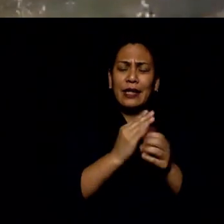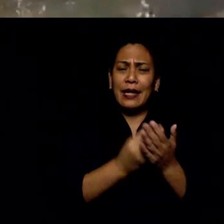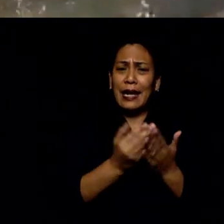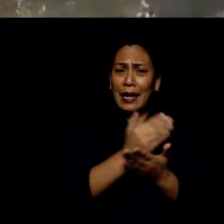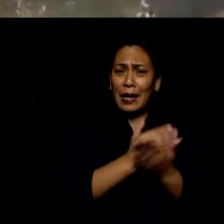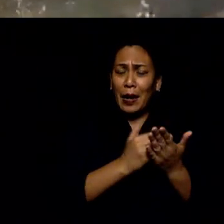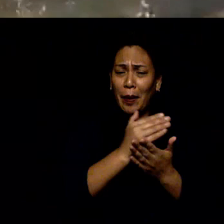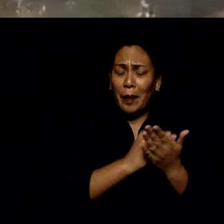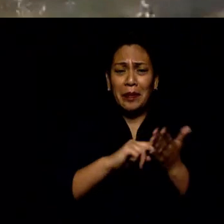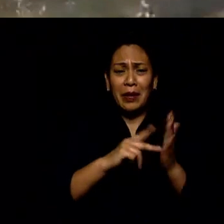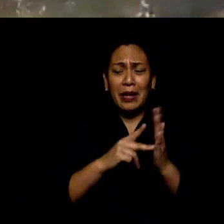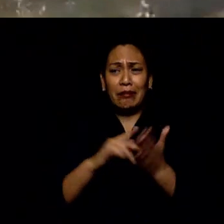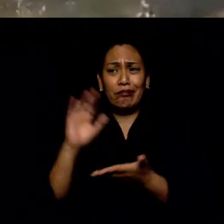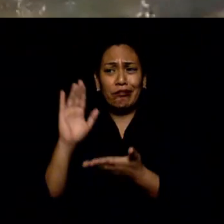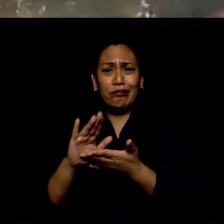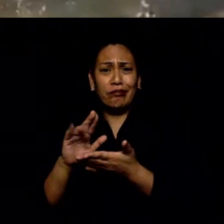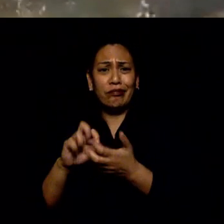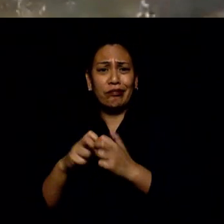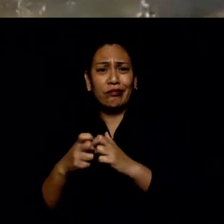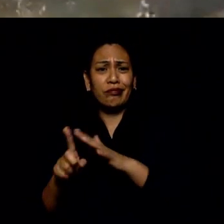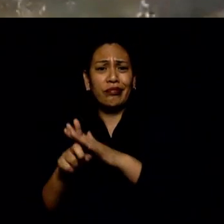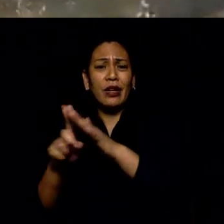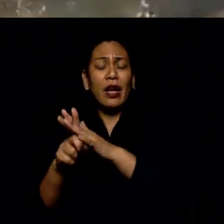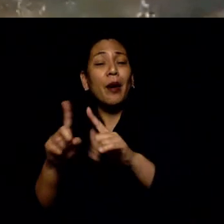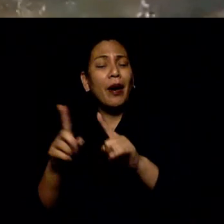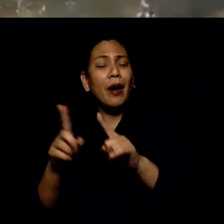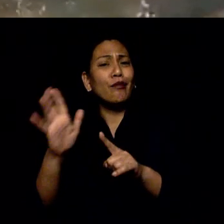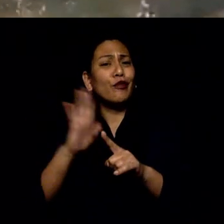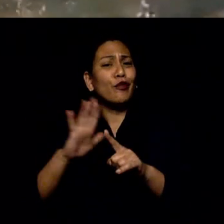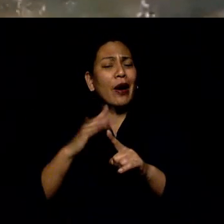there have been experiments around the world where this has been tried.